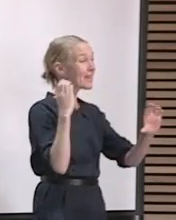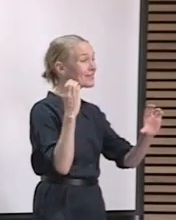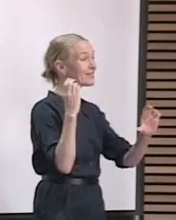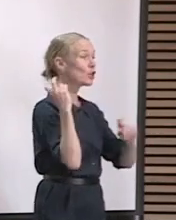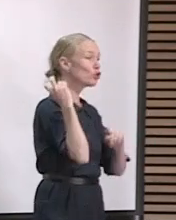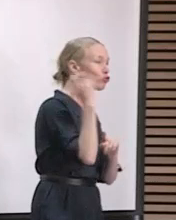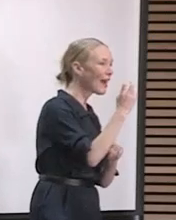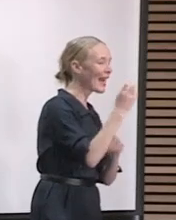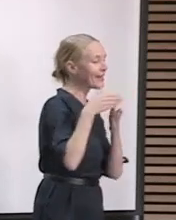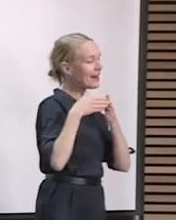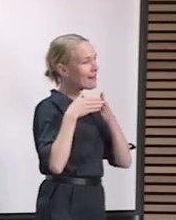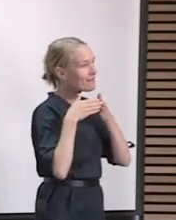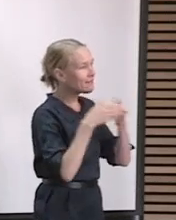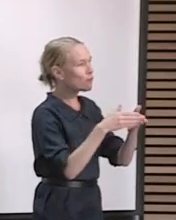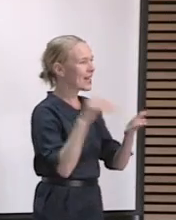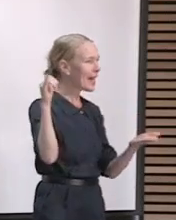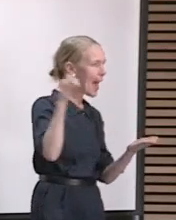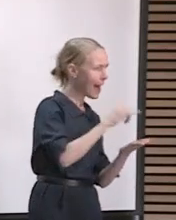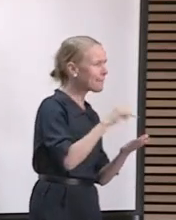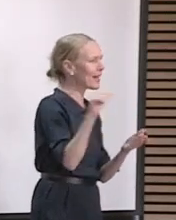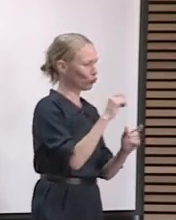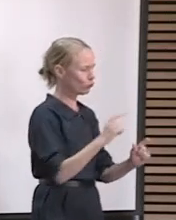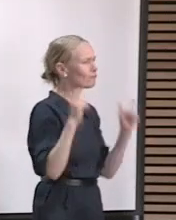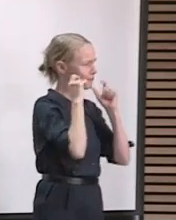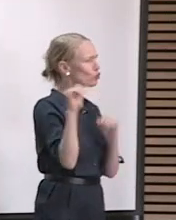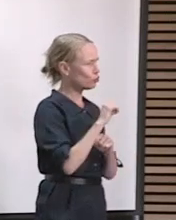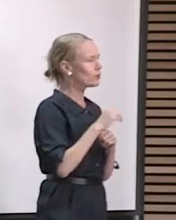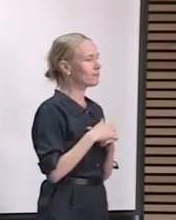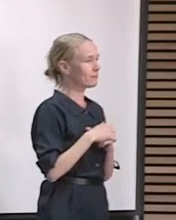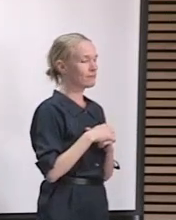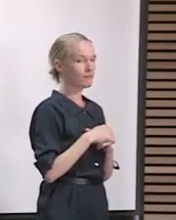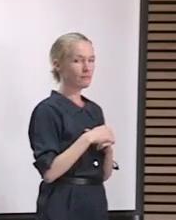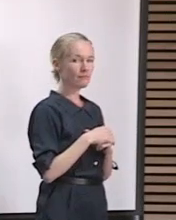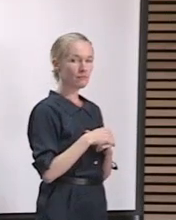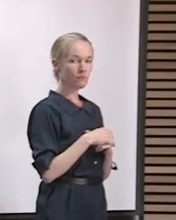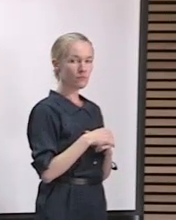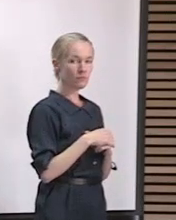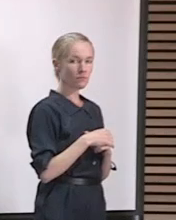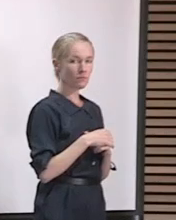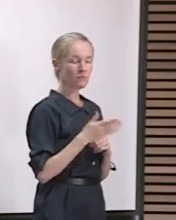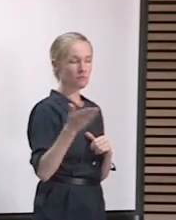and large, everyone should be wearing a face covering when they're on public transport. You mentioned wanting to